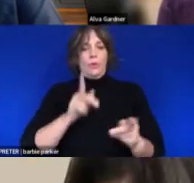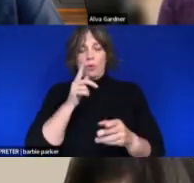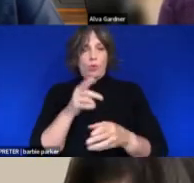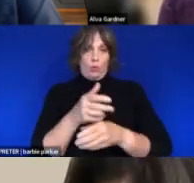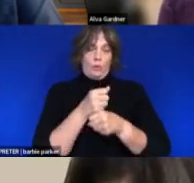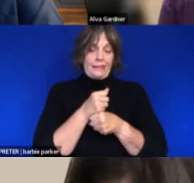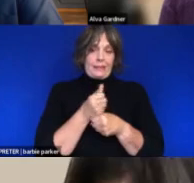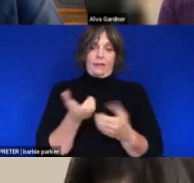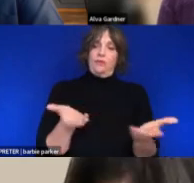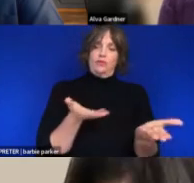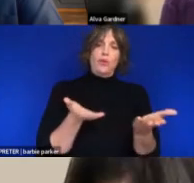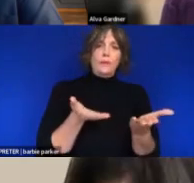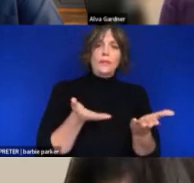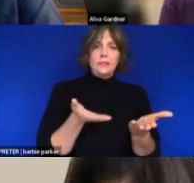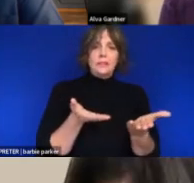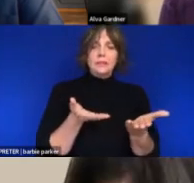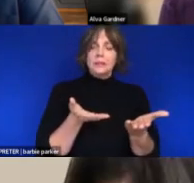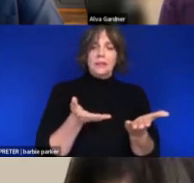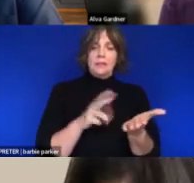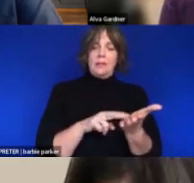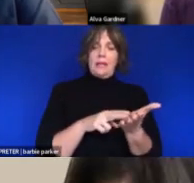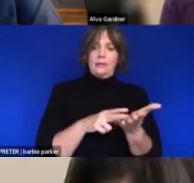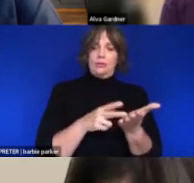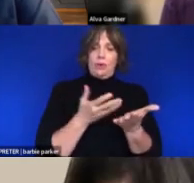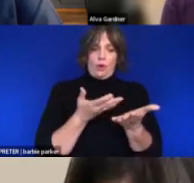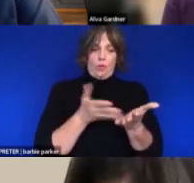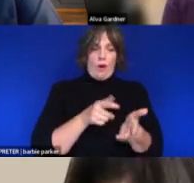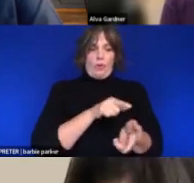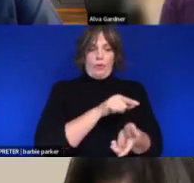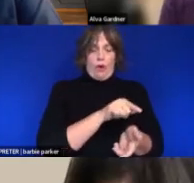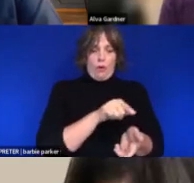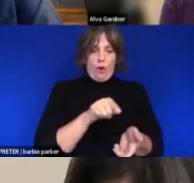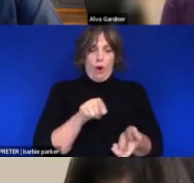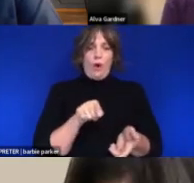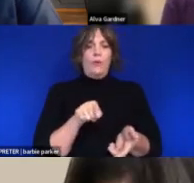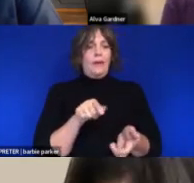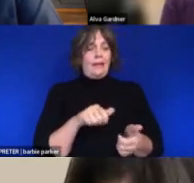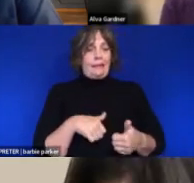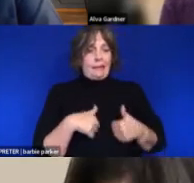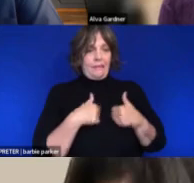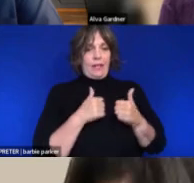is that on top of what they're already living with and dealing